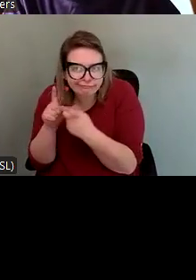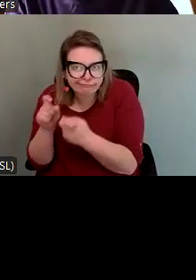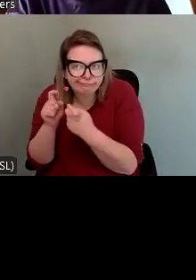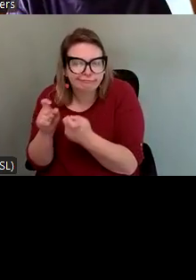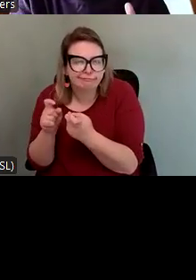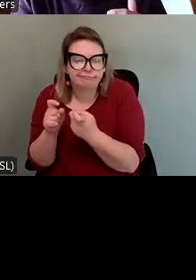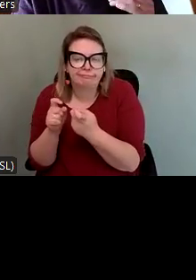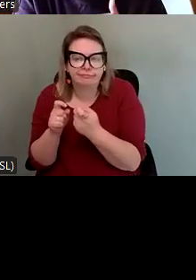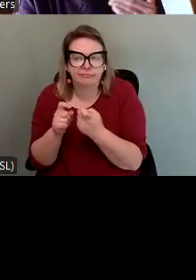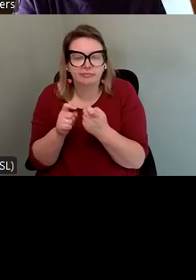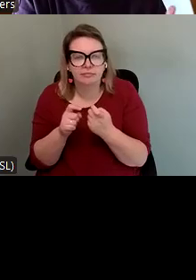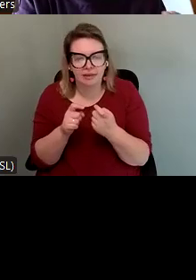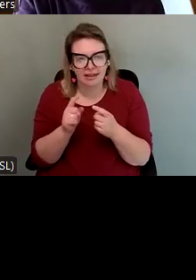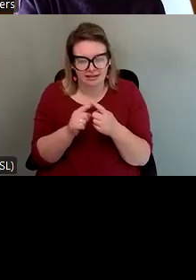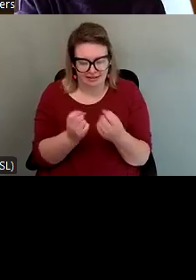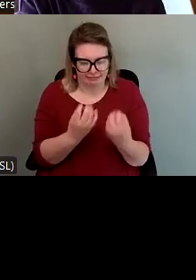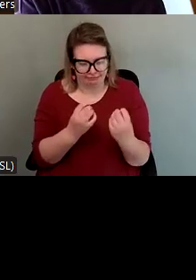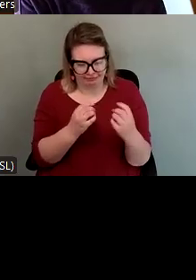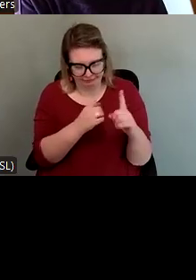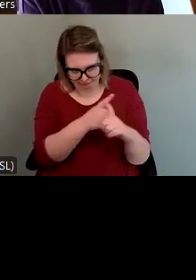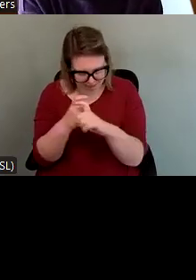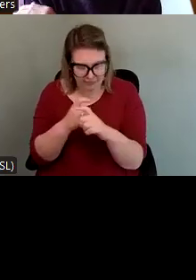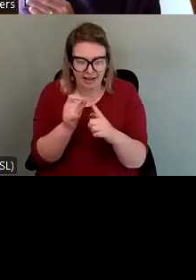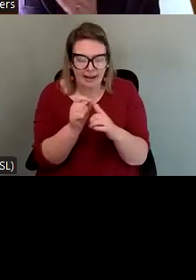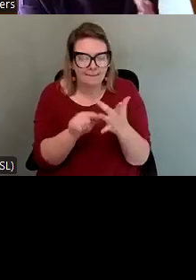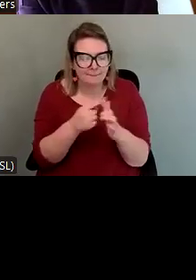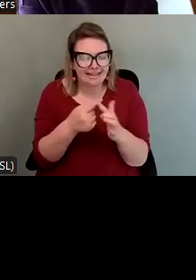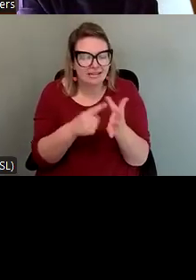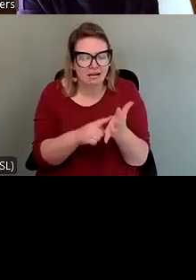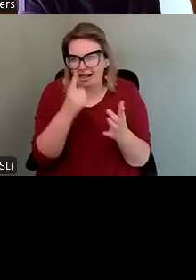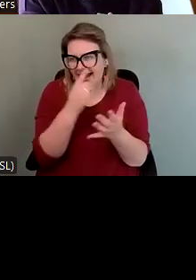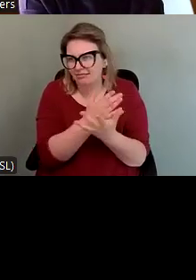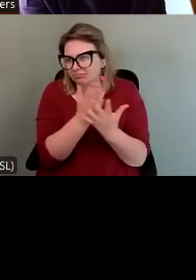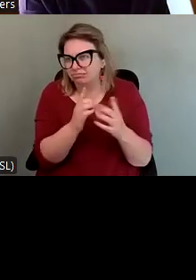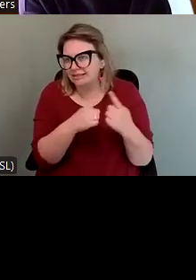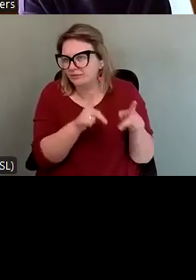Marketing pixels can be very, very different things. There are quite a few different ones available.